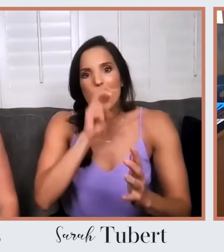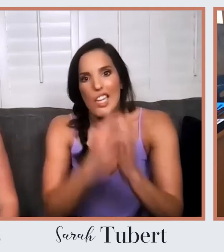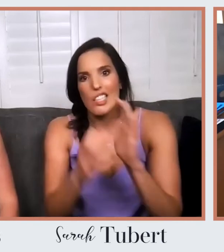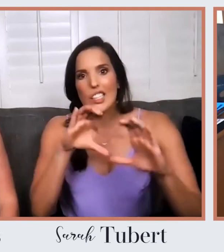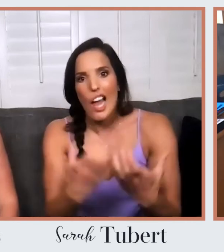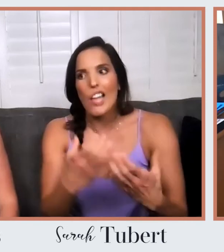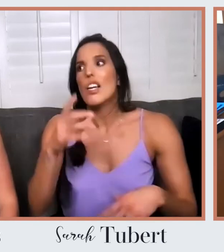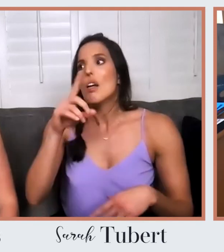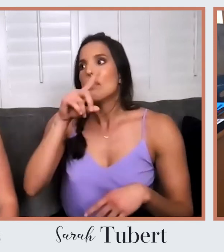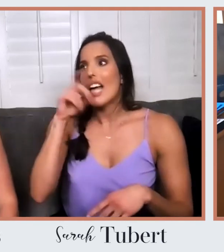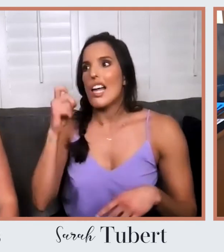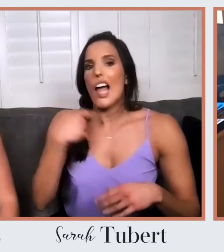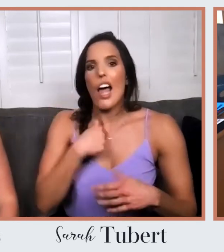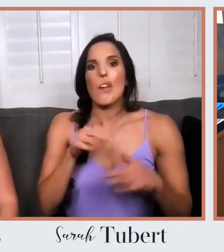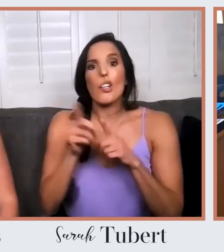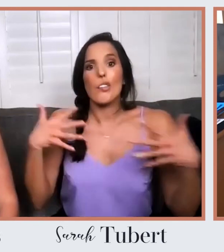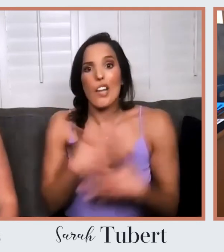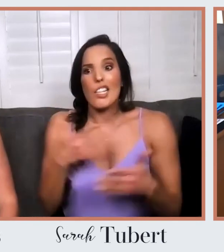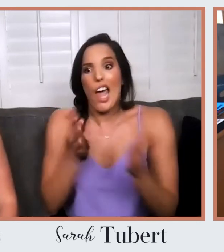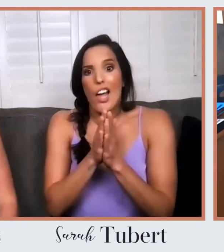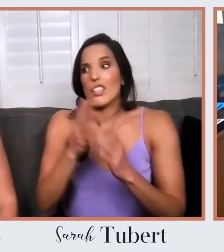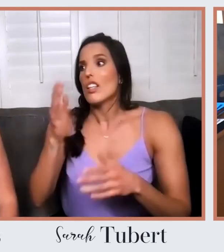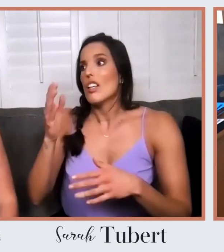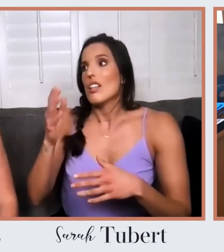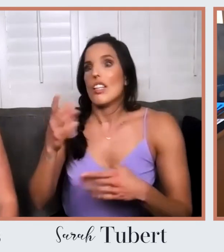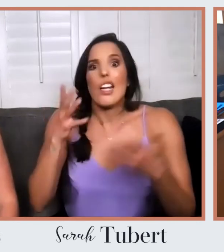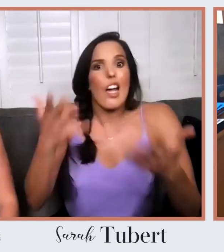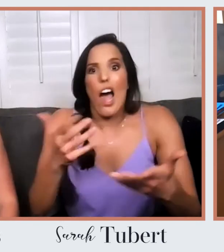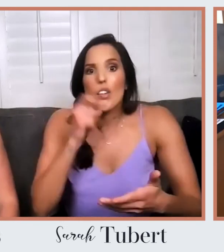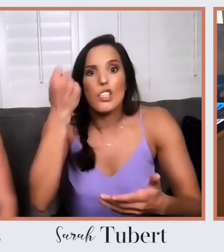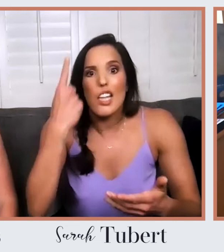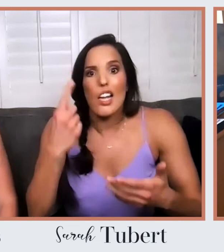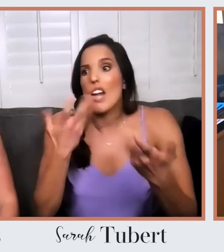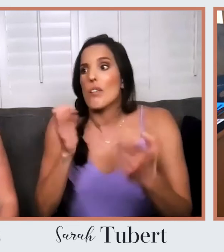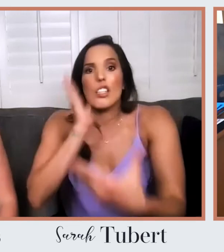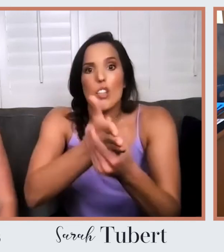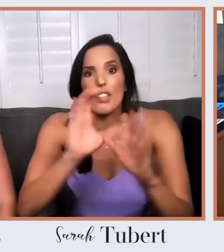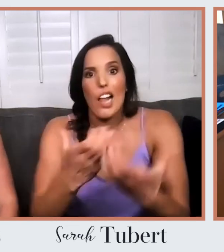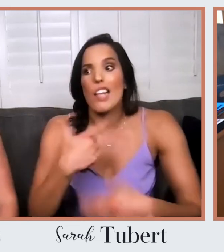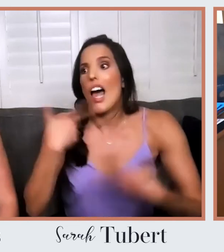I can't really get into class because I'm also afraid to ask, like, I don't understand. I don't want to disrupt the class.